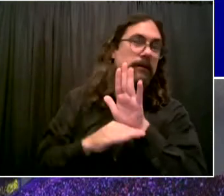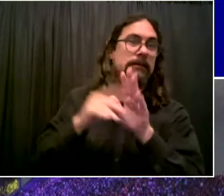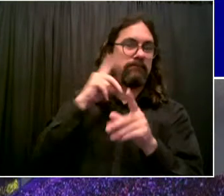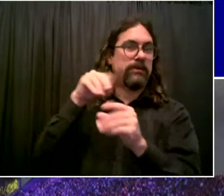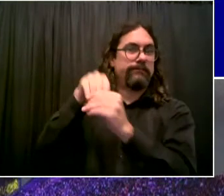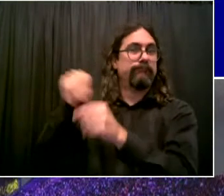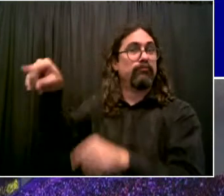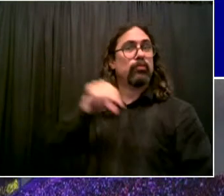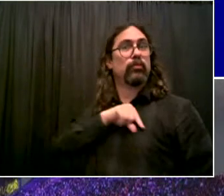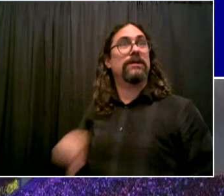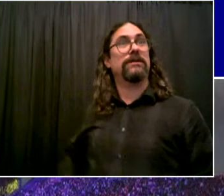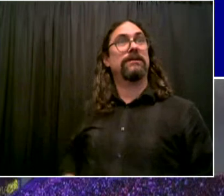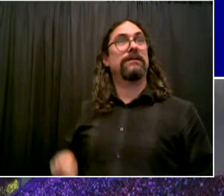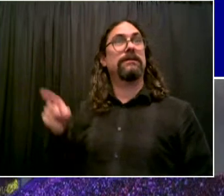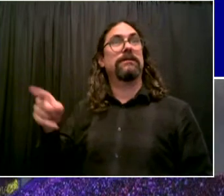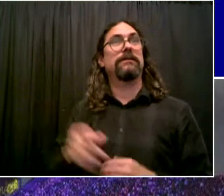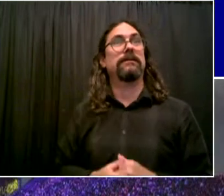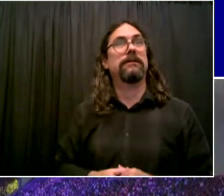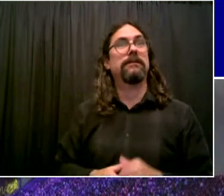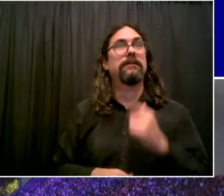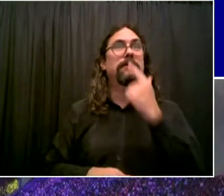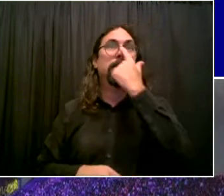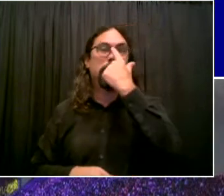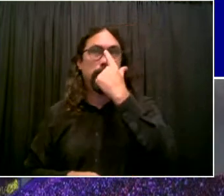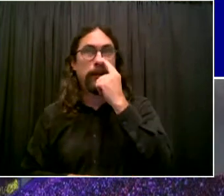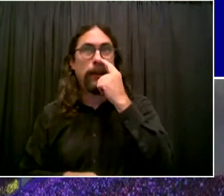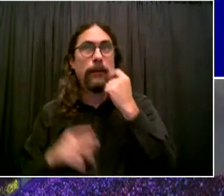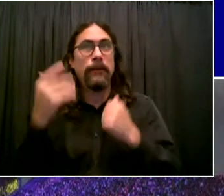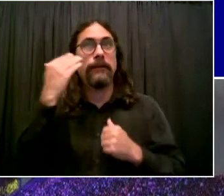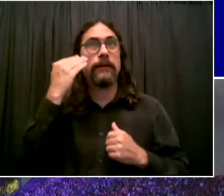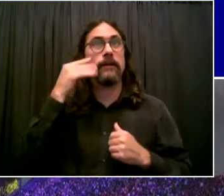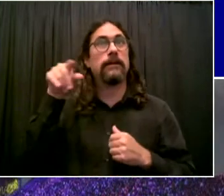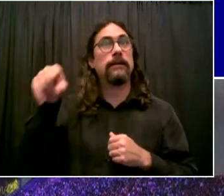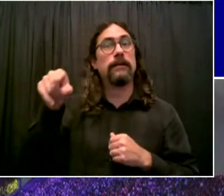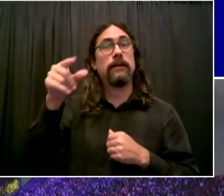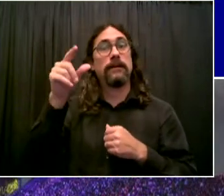TO BE ANOTHER ONICIC SHOW, FOR PART THIS IS